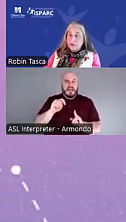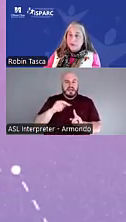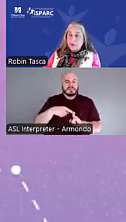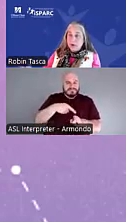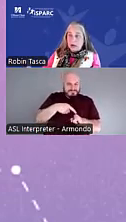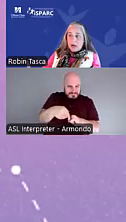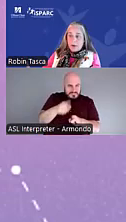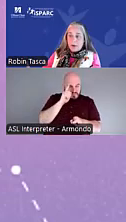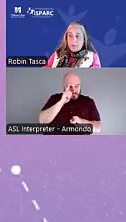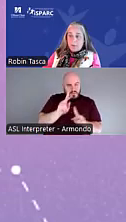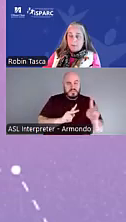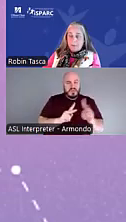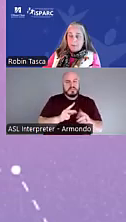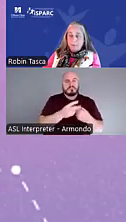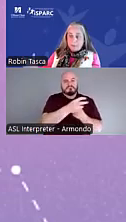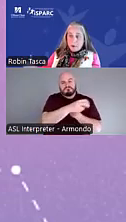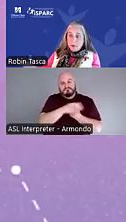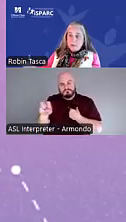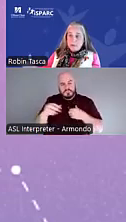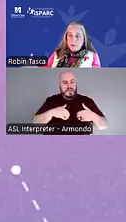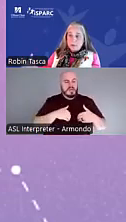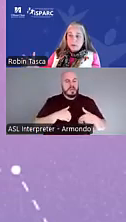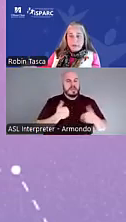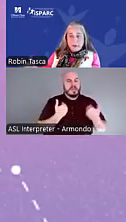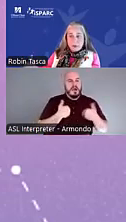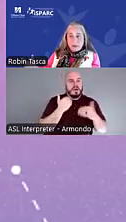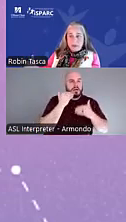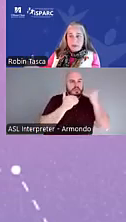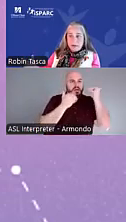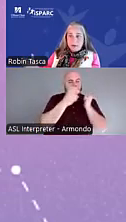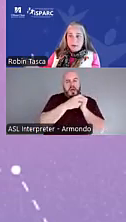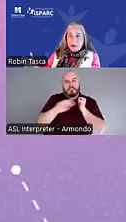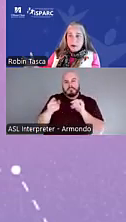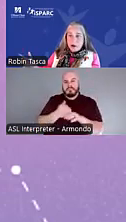to postschool, whether it's going into college